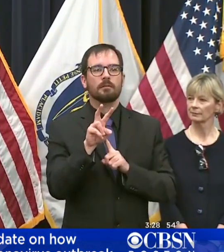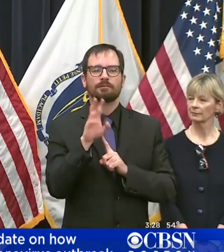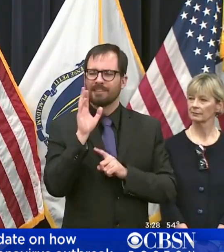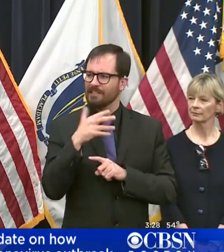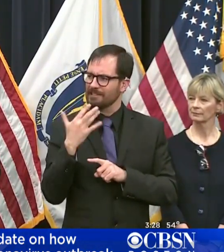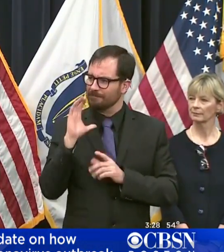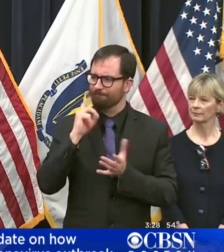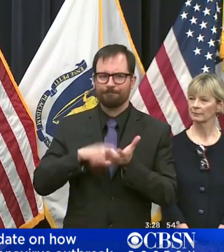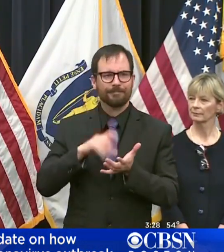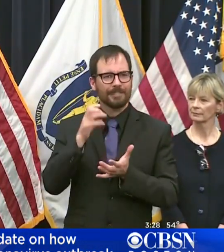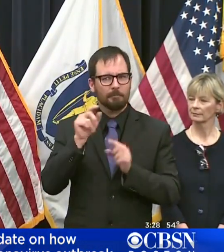WE WILL HAVE TO GET BACK TO YOU ON THAT ONE IN PARTICULAR.